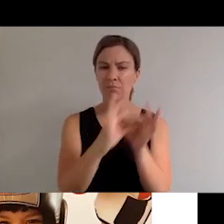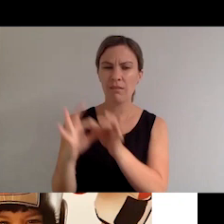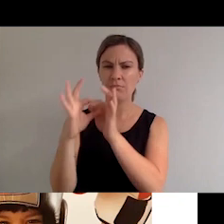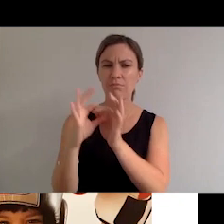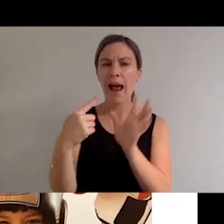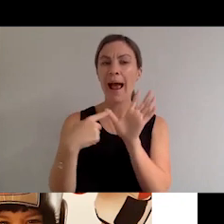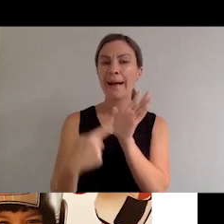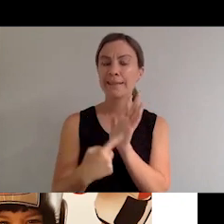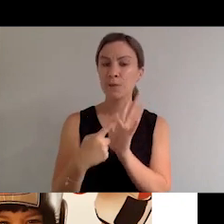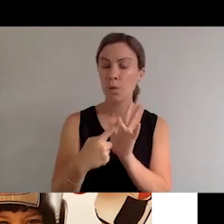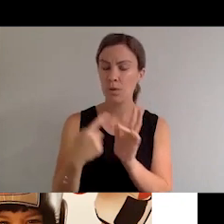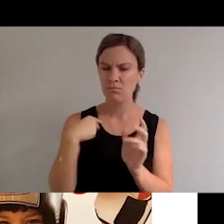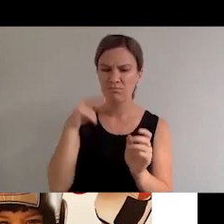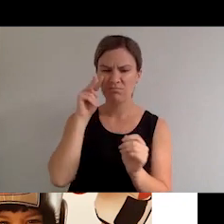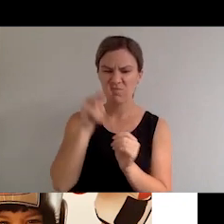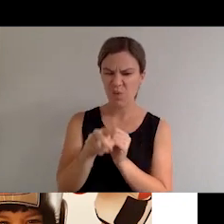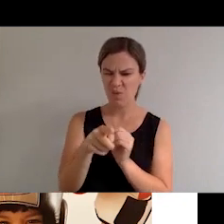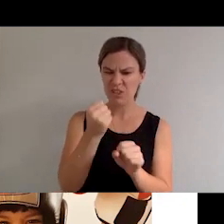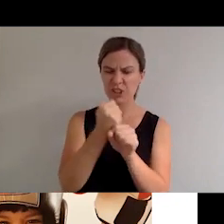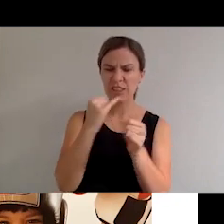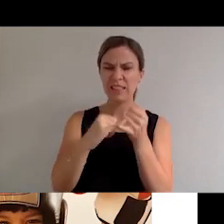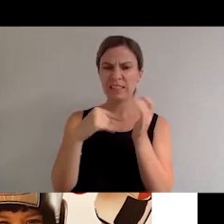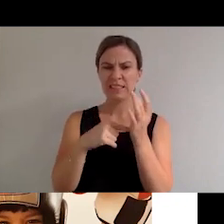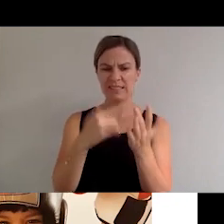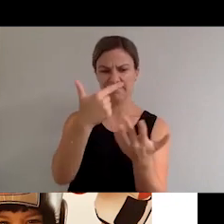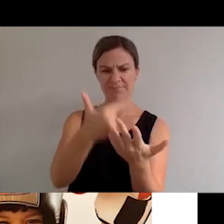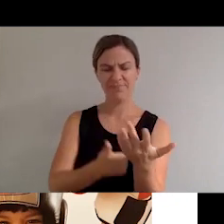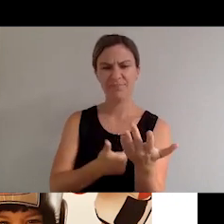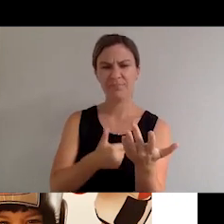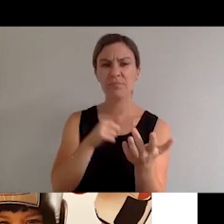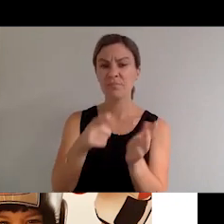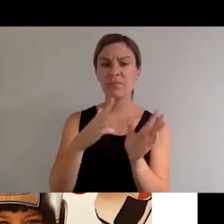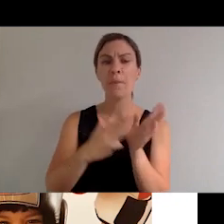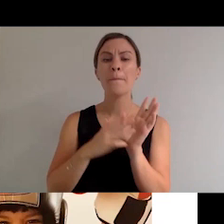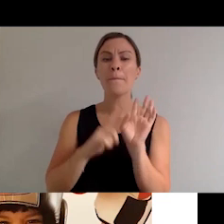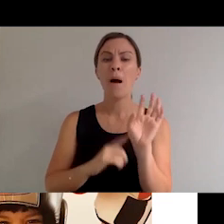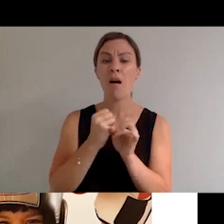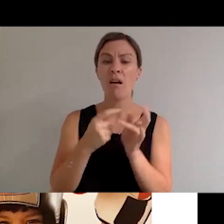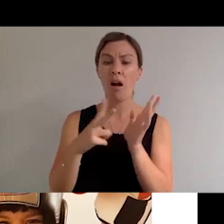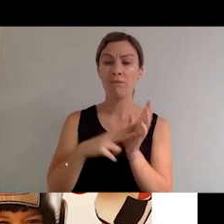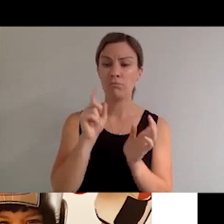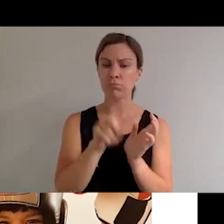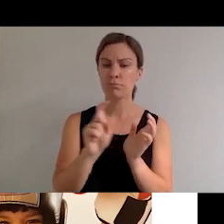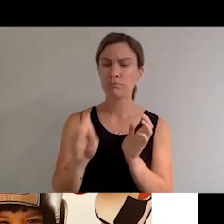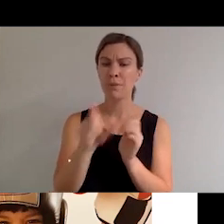One thing I found out is on the myGov website, you can work out a paying plan.